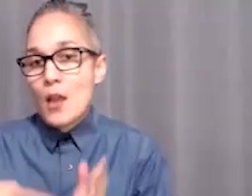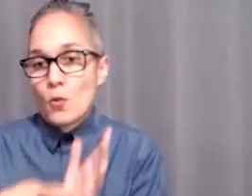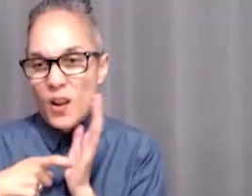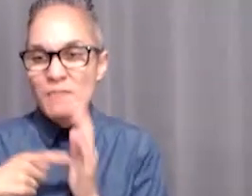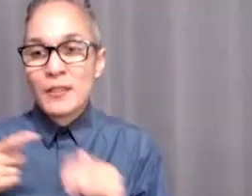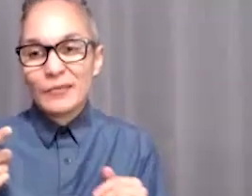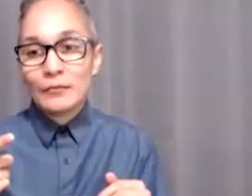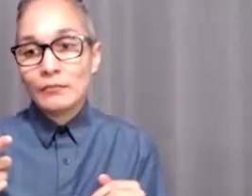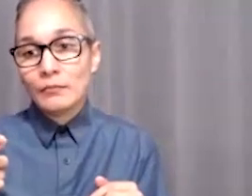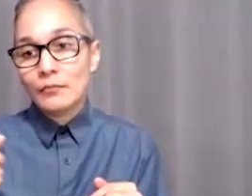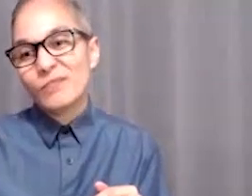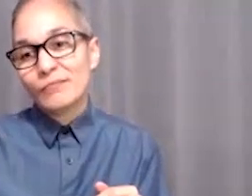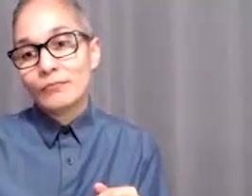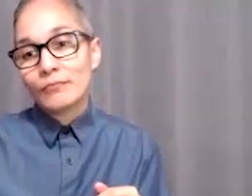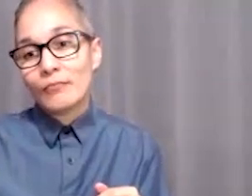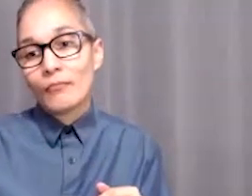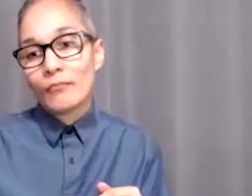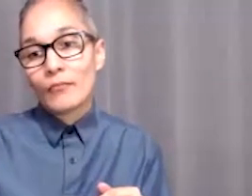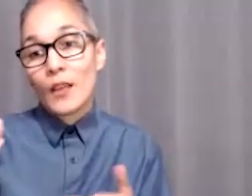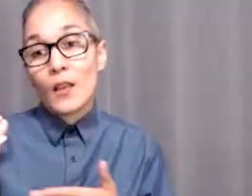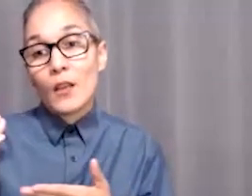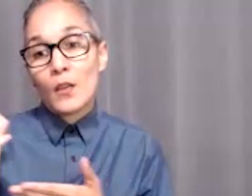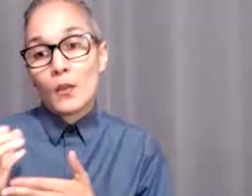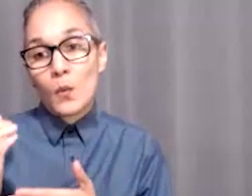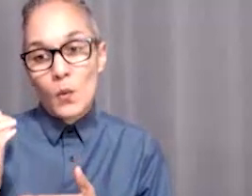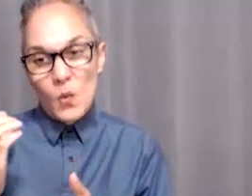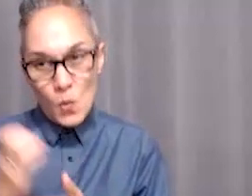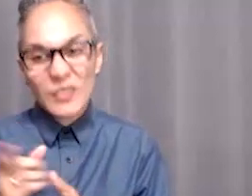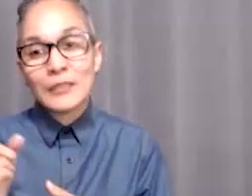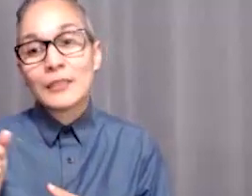but what they were looking for is of the courses that they reviewed